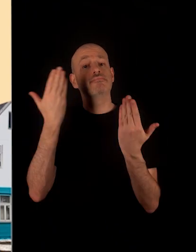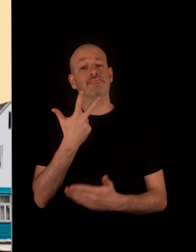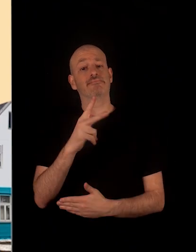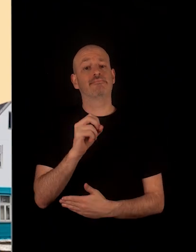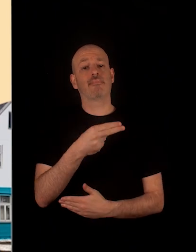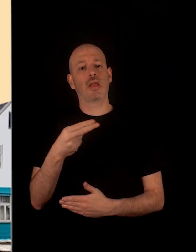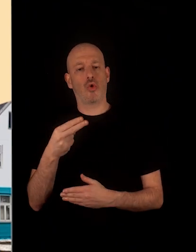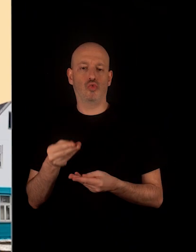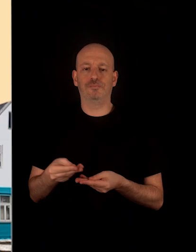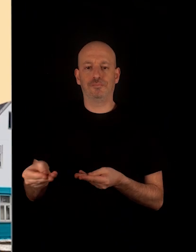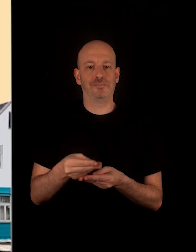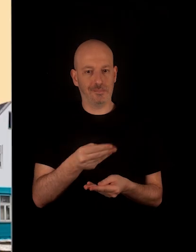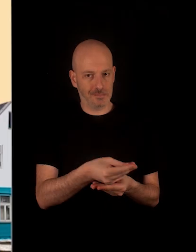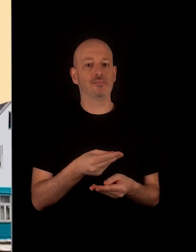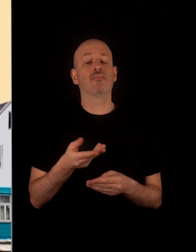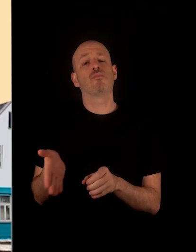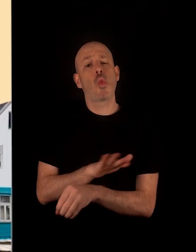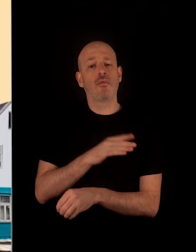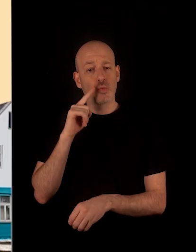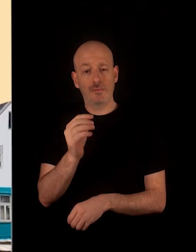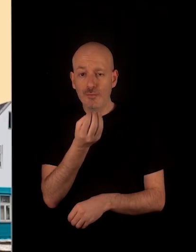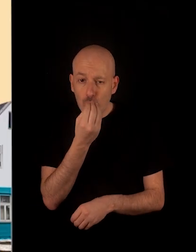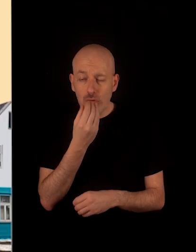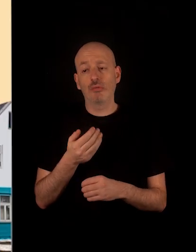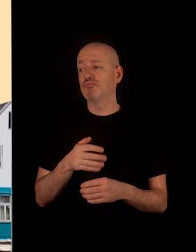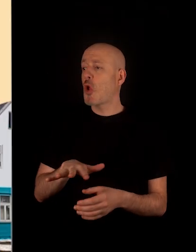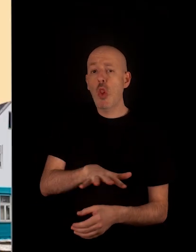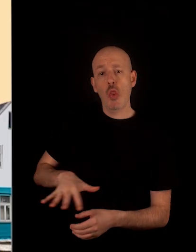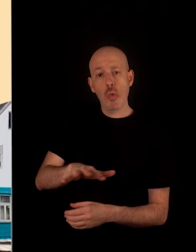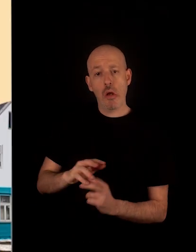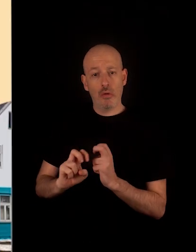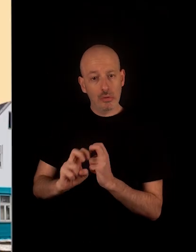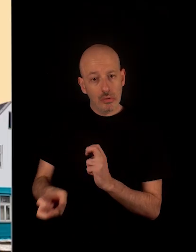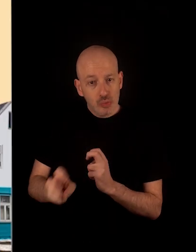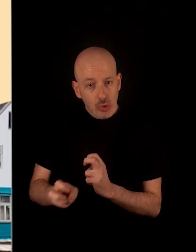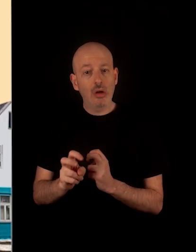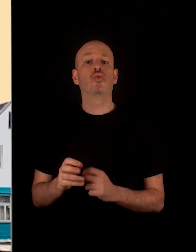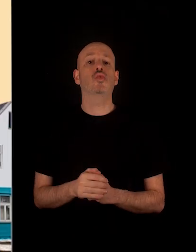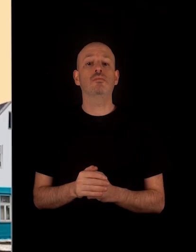might have accommodation in their premises or they might need to rent a place.